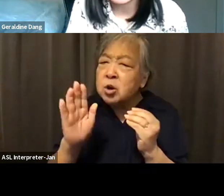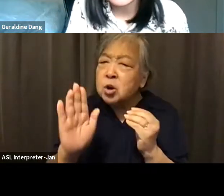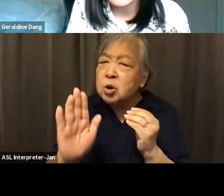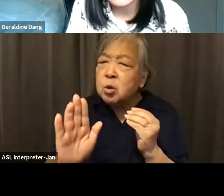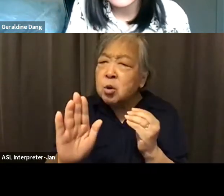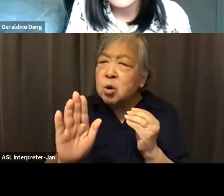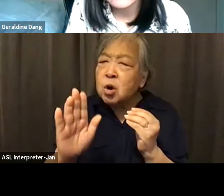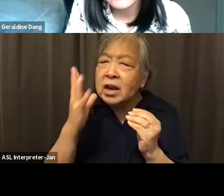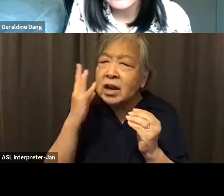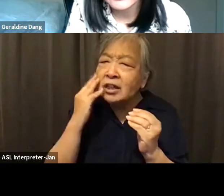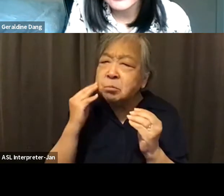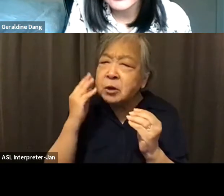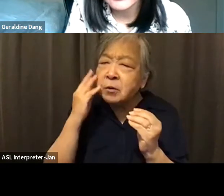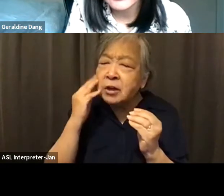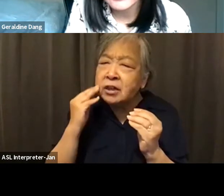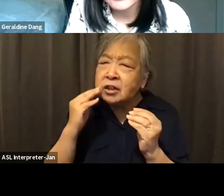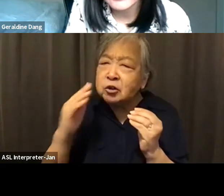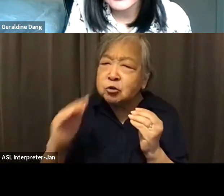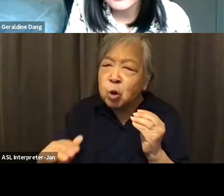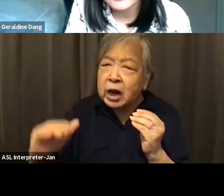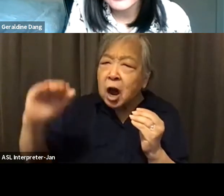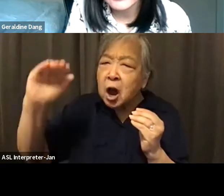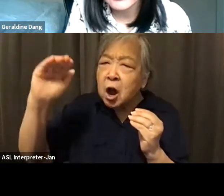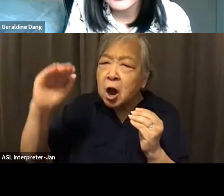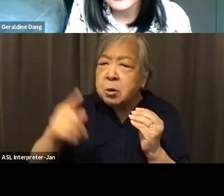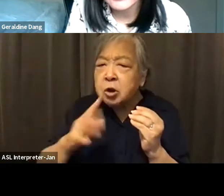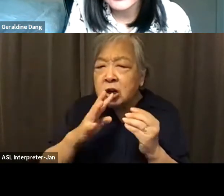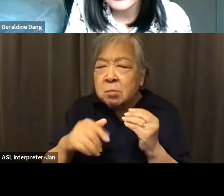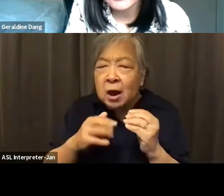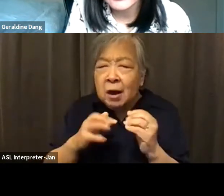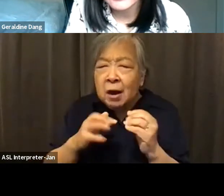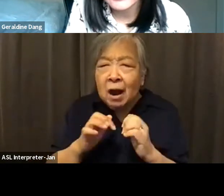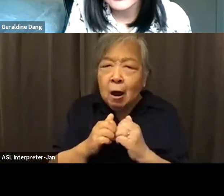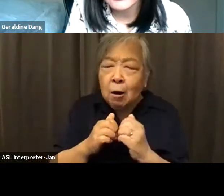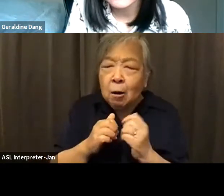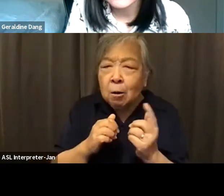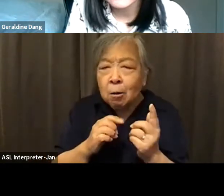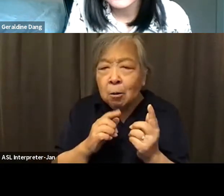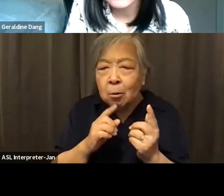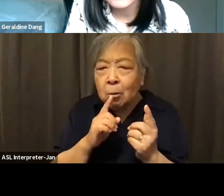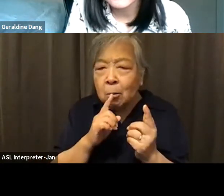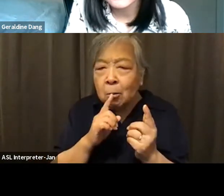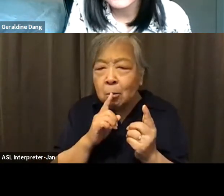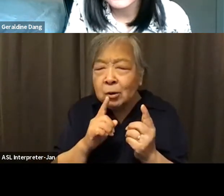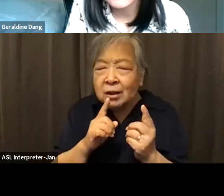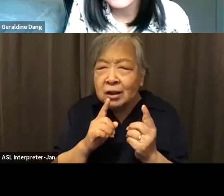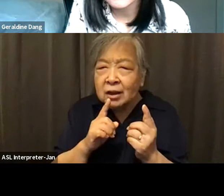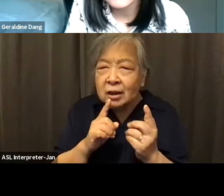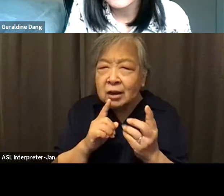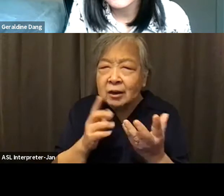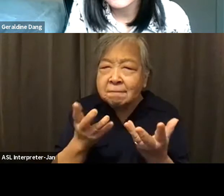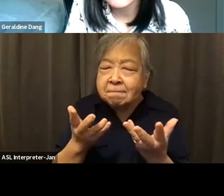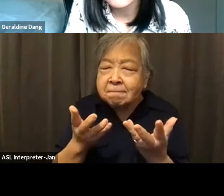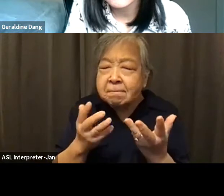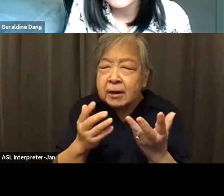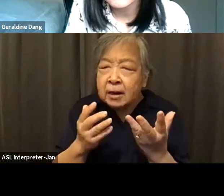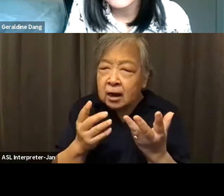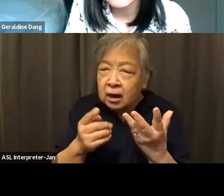experiences growing up, how you didn't really have, you know, really deep connection to